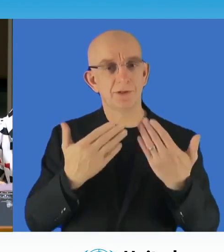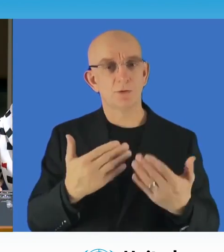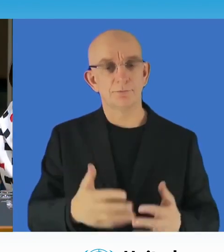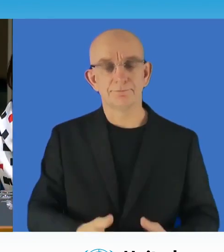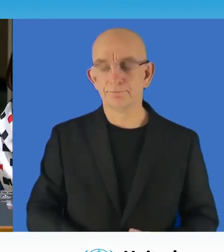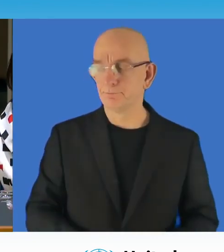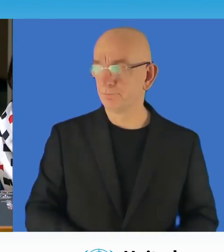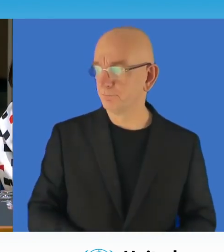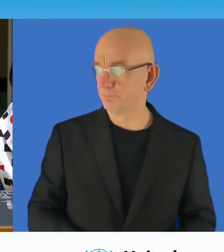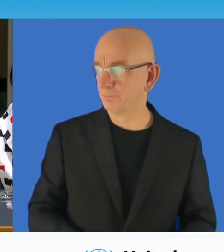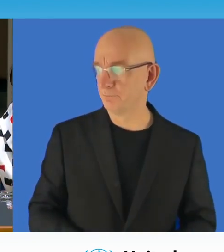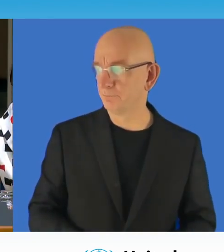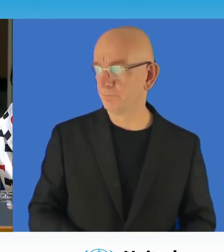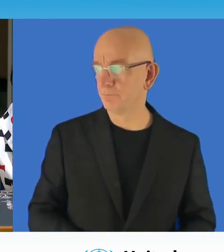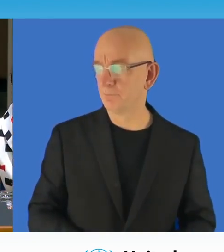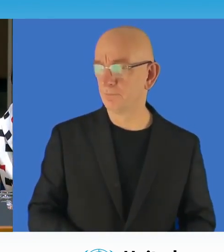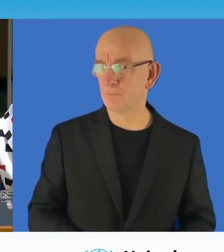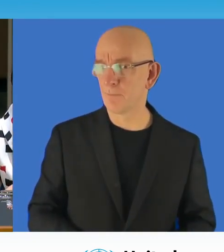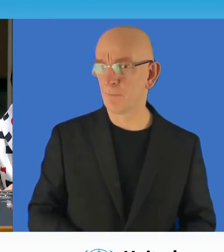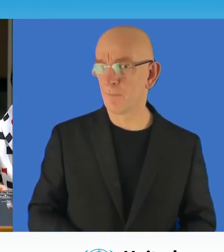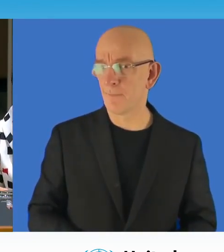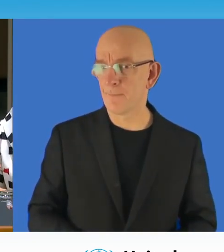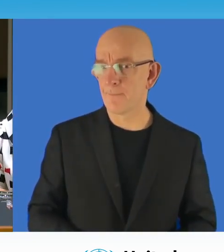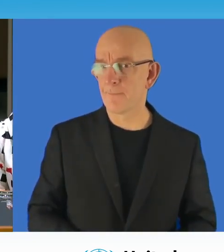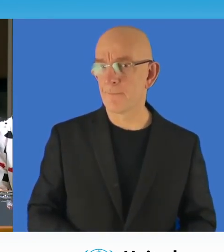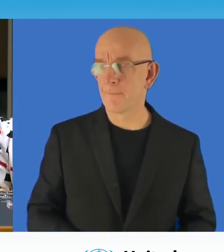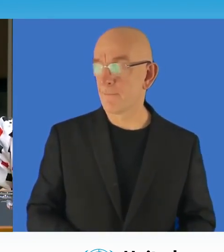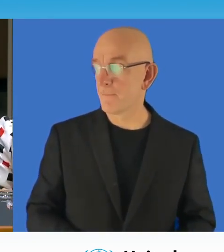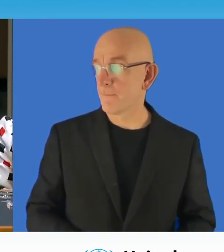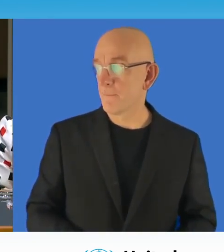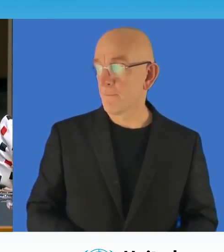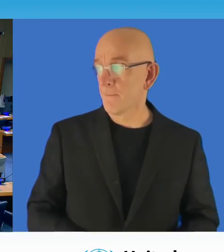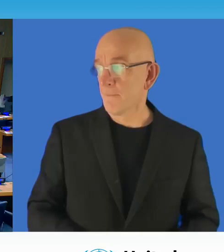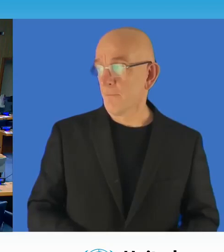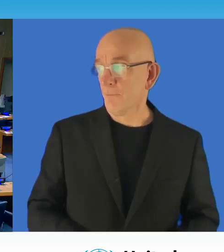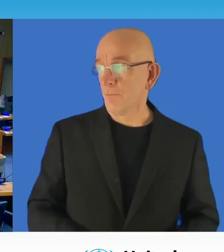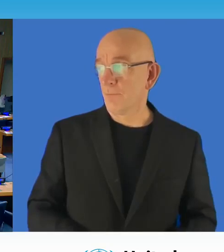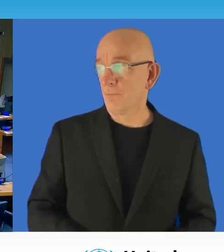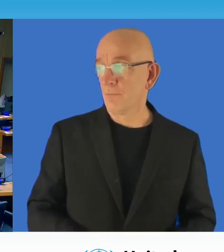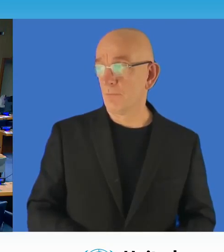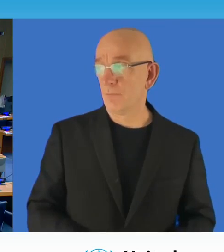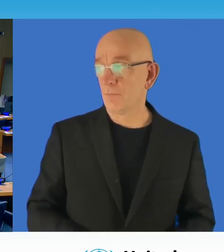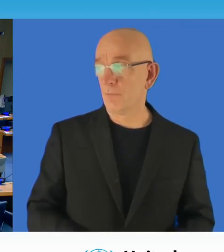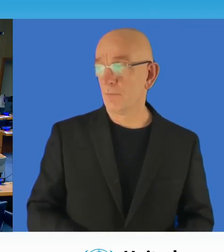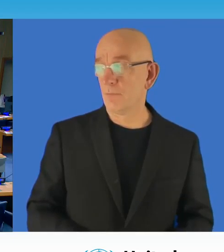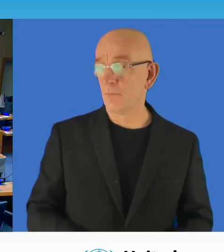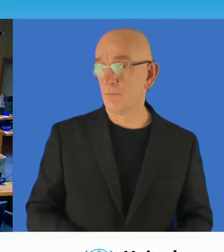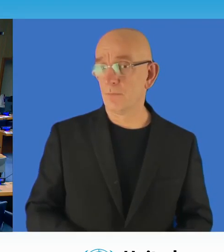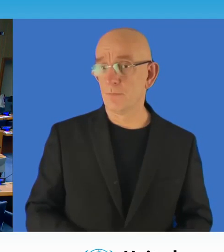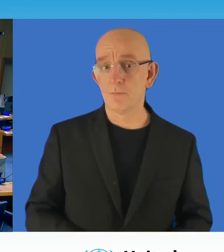I thank the representative of Bahrain for her statement and now I give the floor to the distinguished representative of